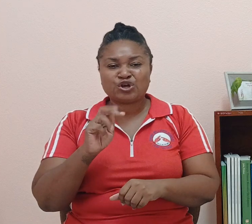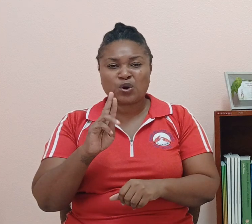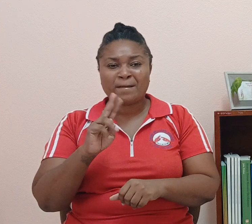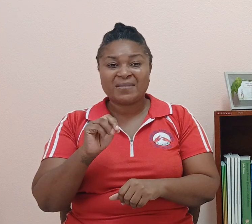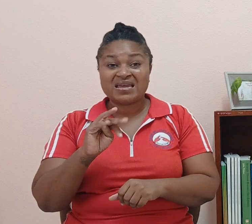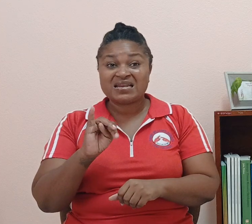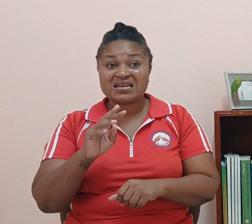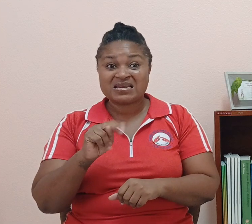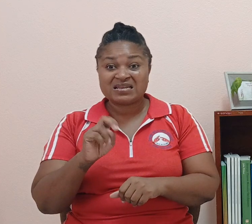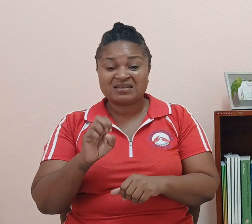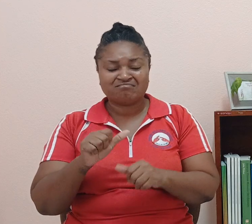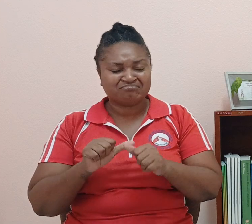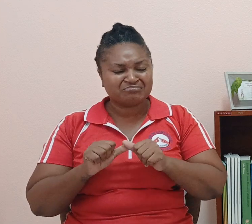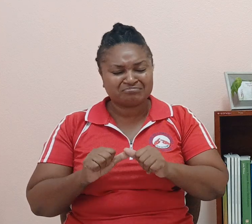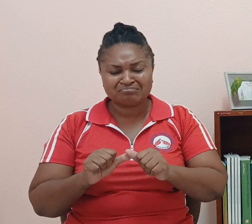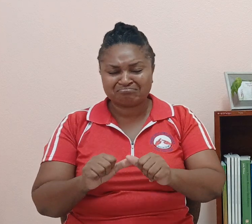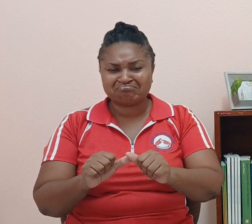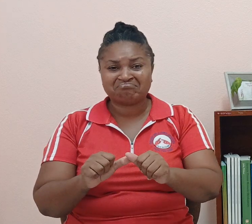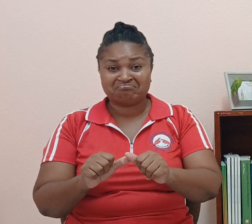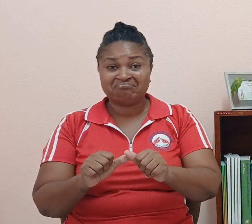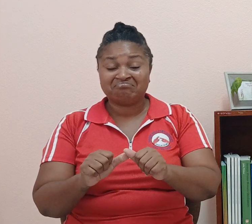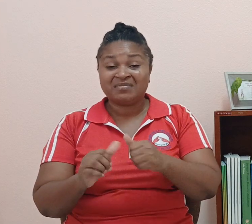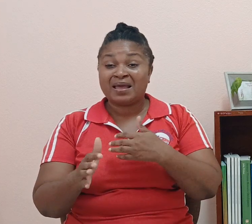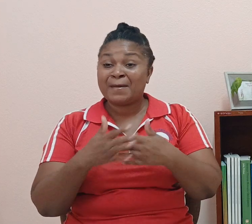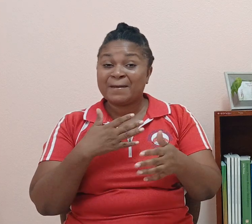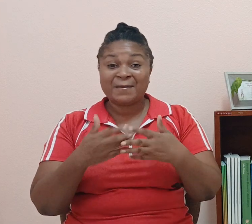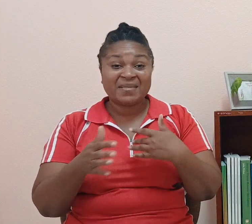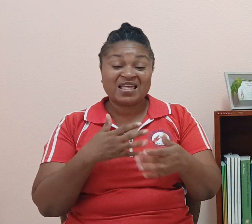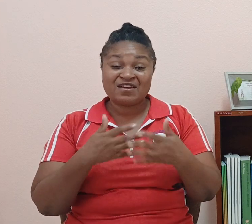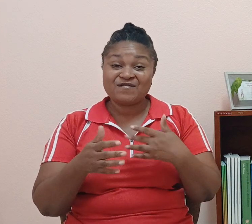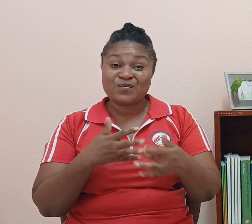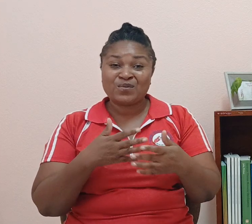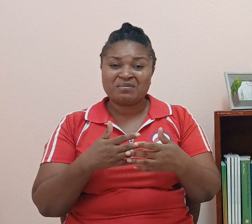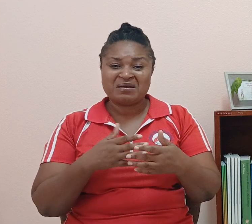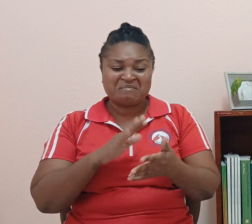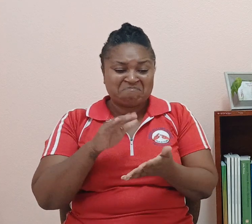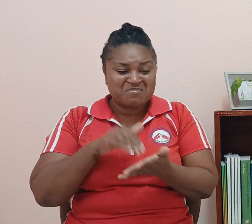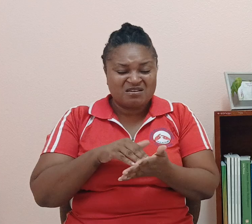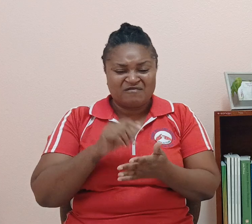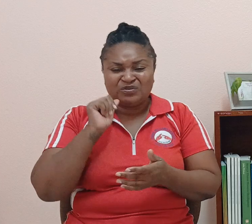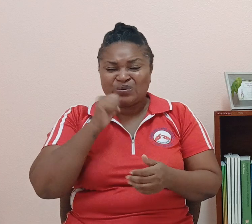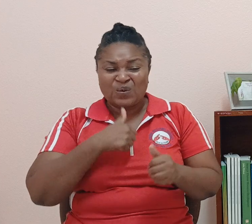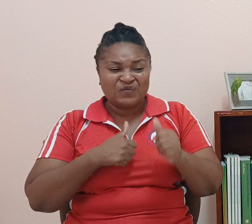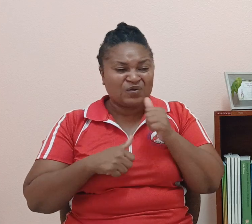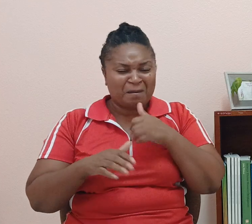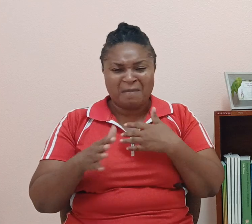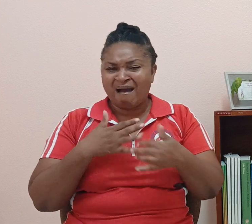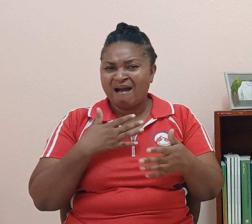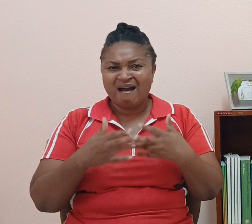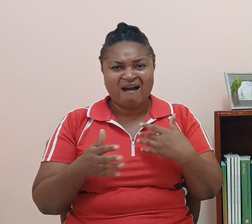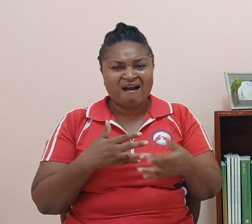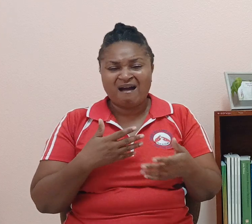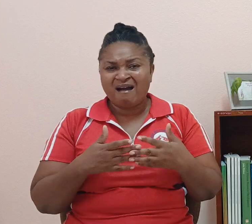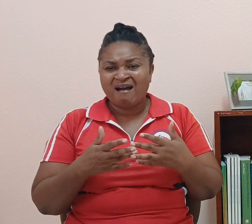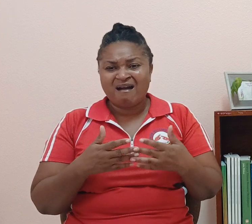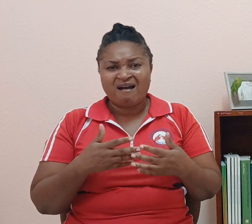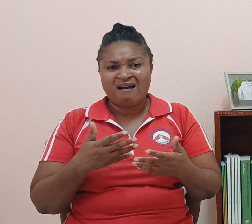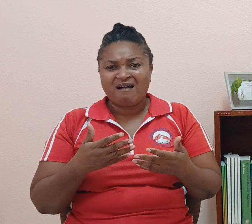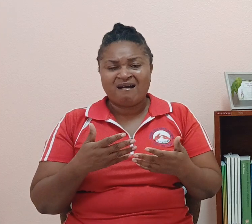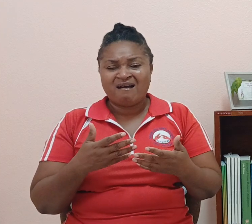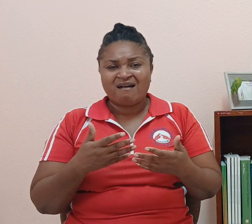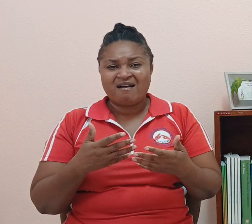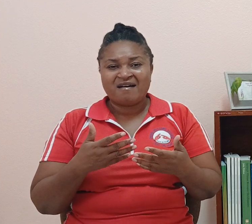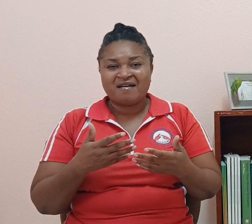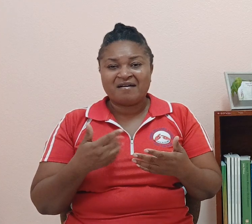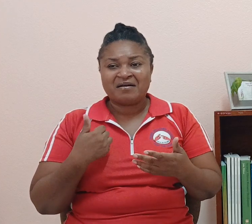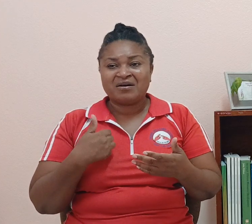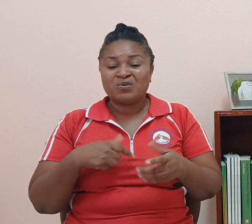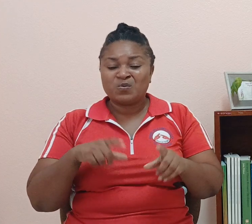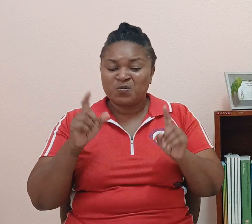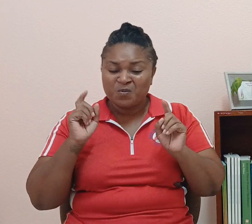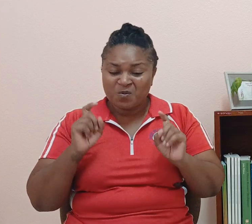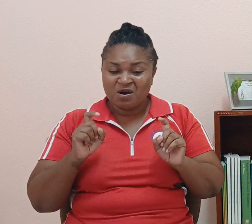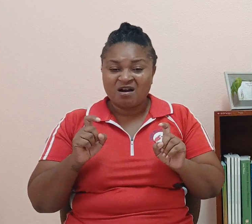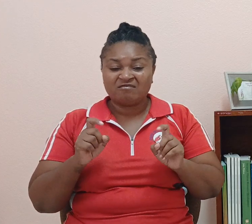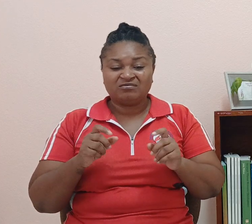Therefore in the midst of suffering of any kind, we are expected to endure and persevere.